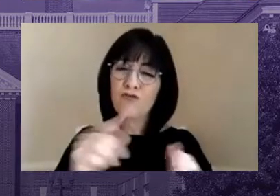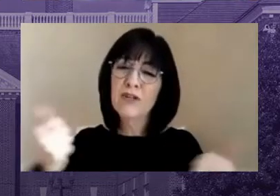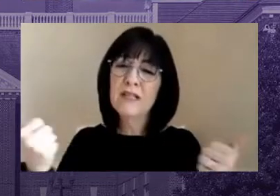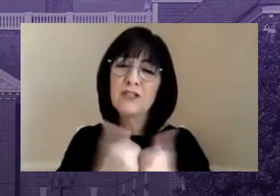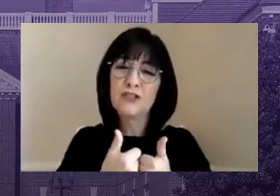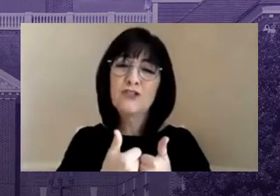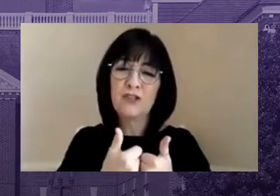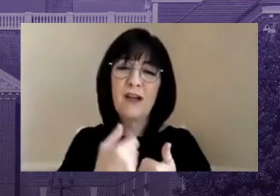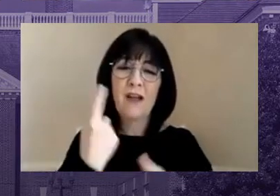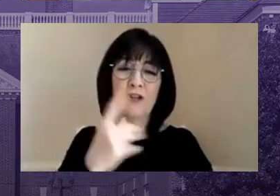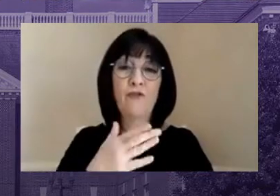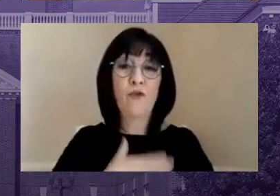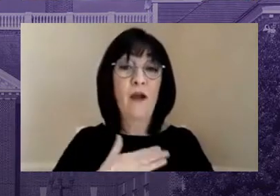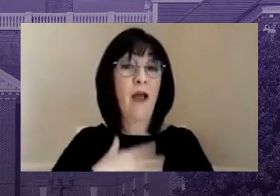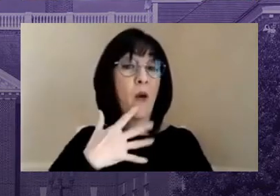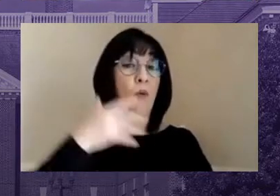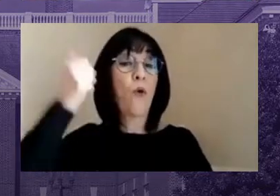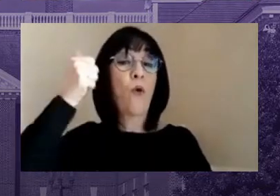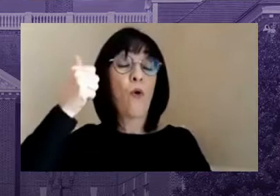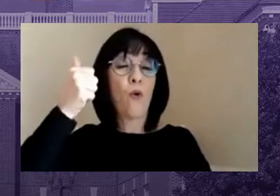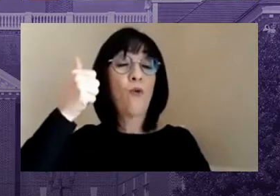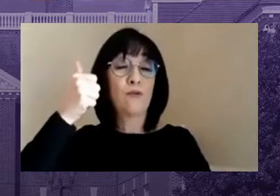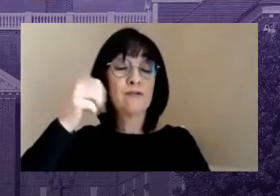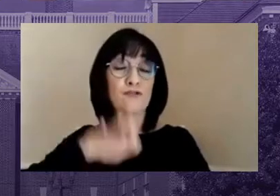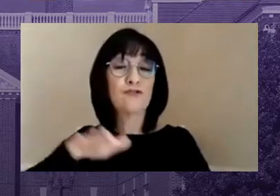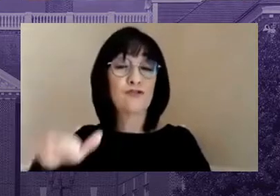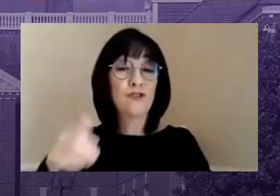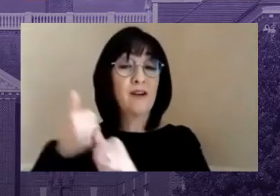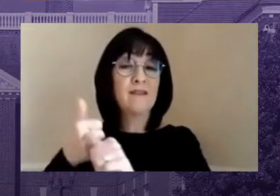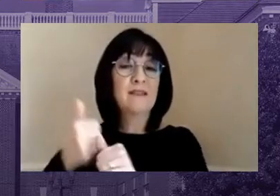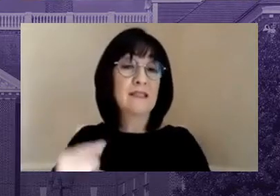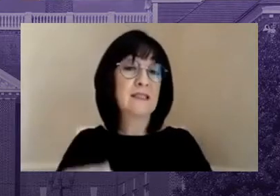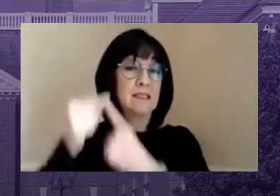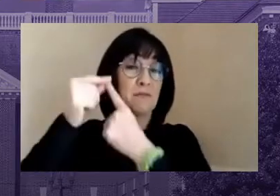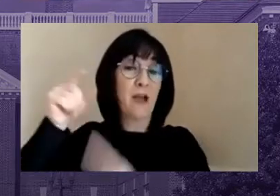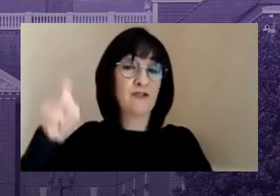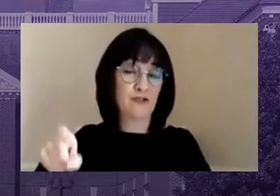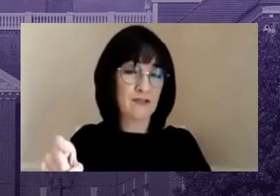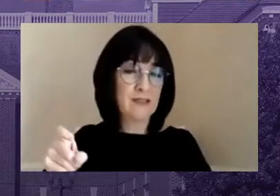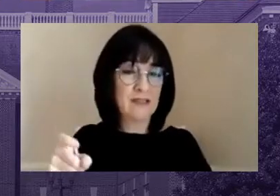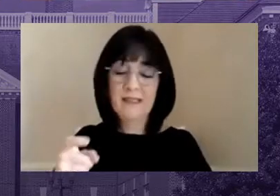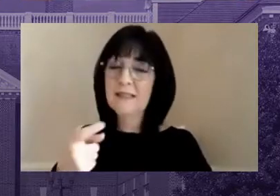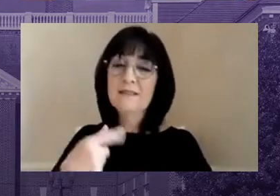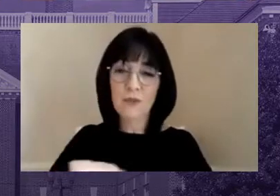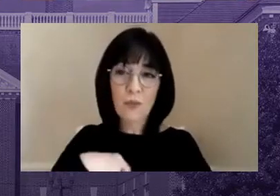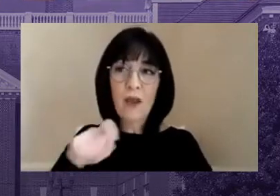special needs to make sure that we get her connected with her special education services,